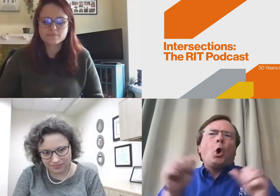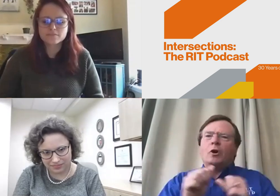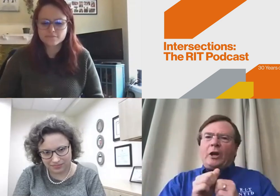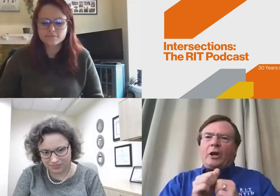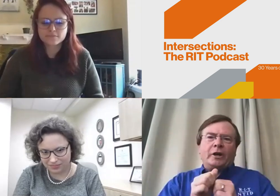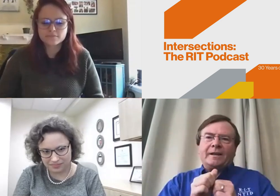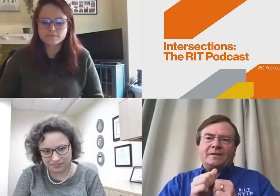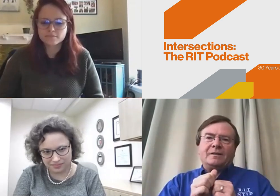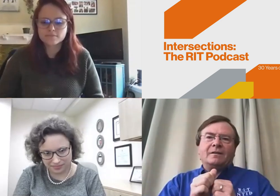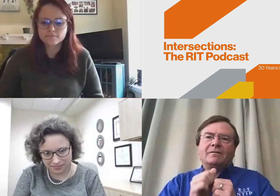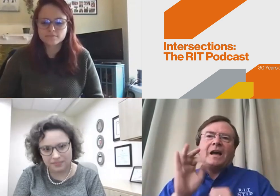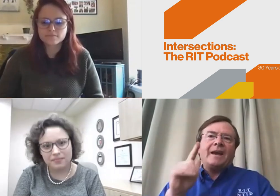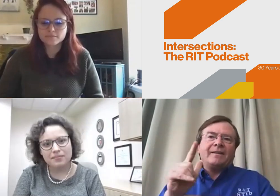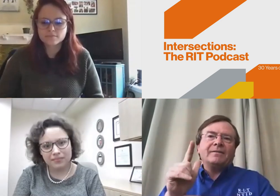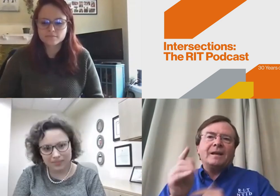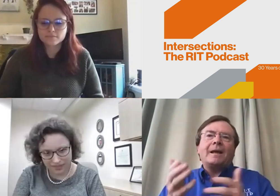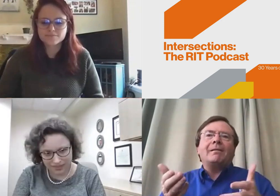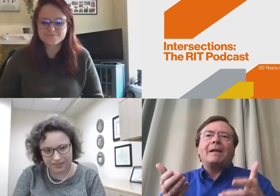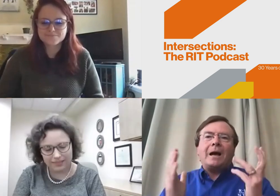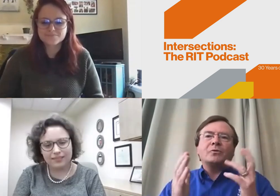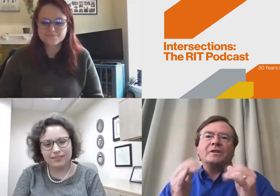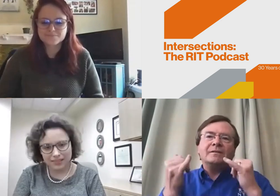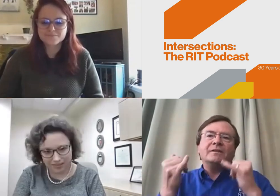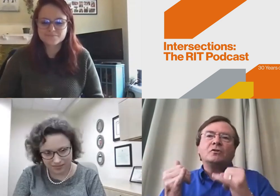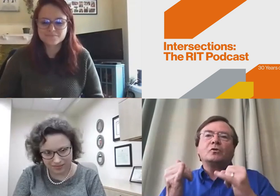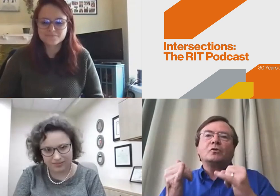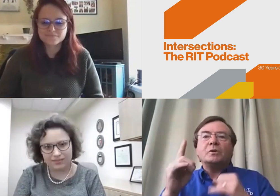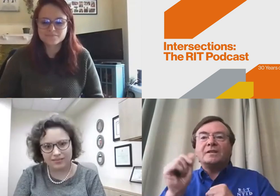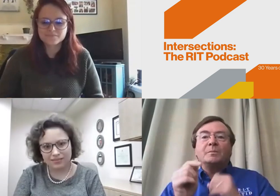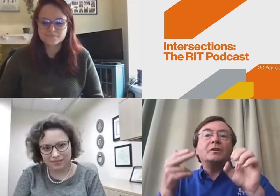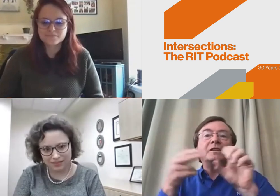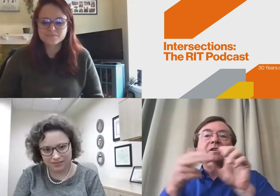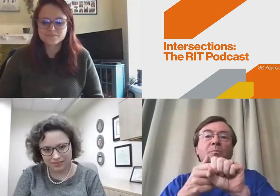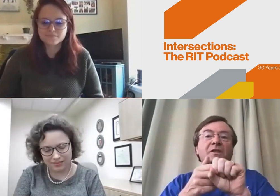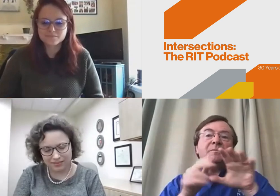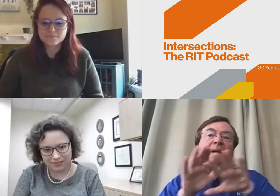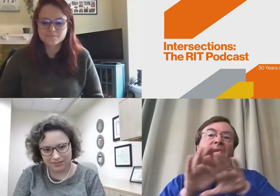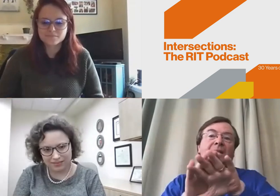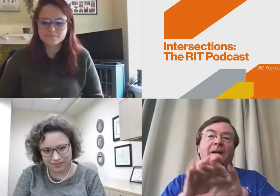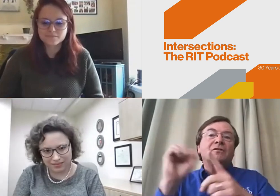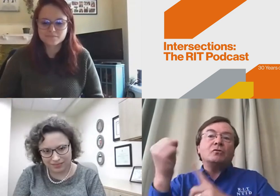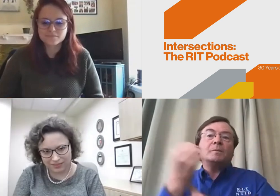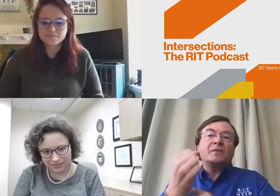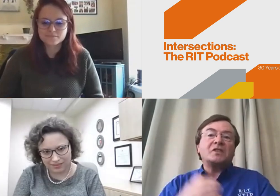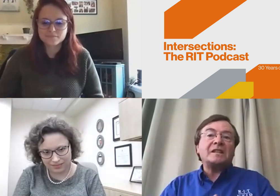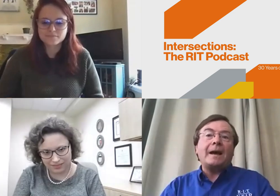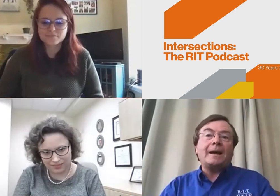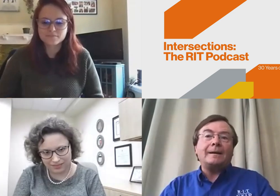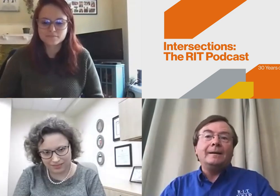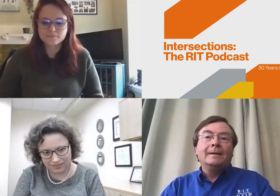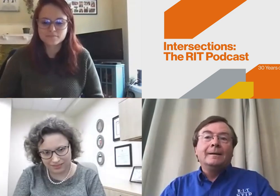areas of life that allows individuals with disabilities to participate in the mainstream of society.